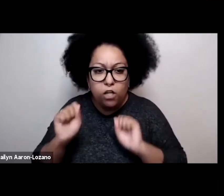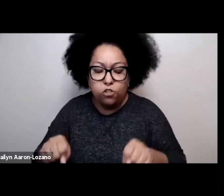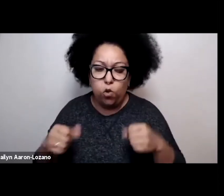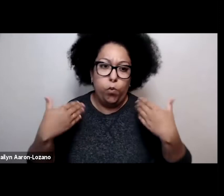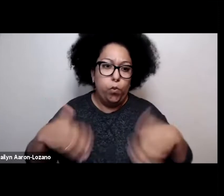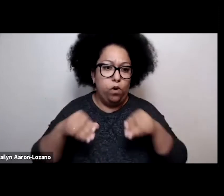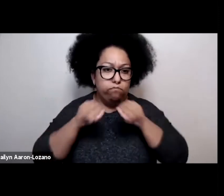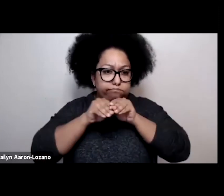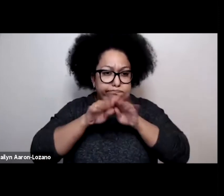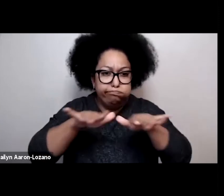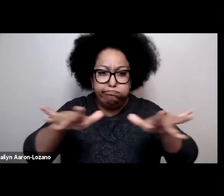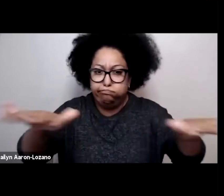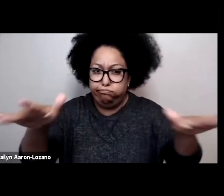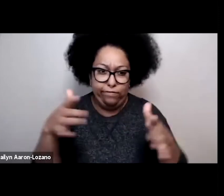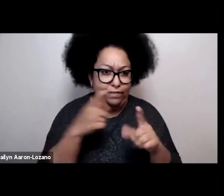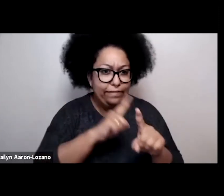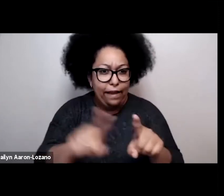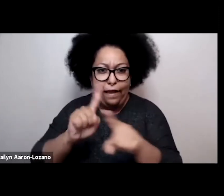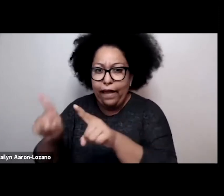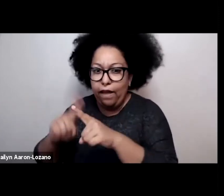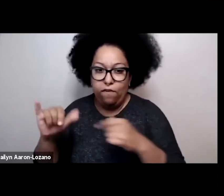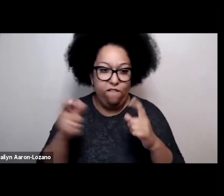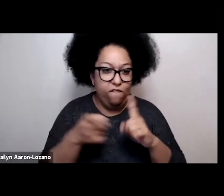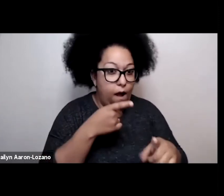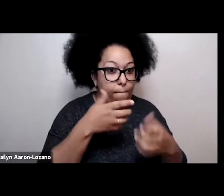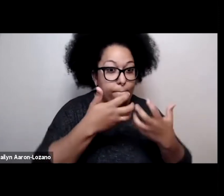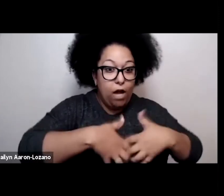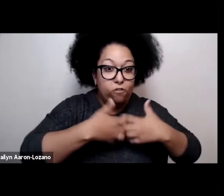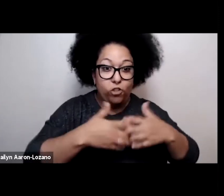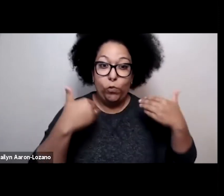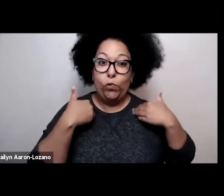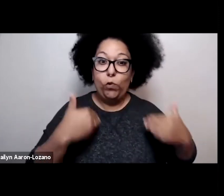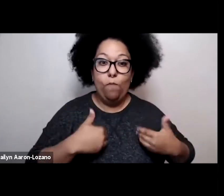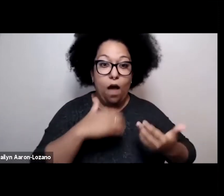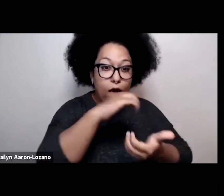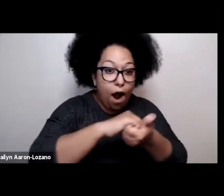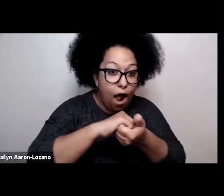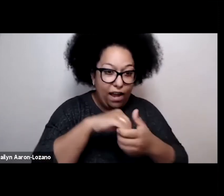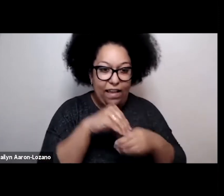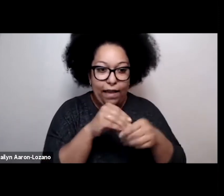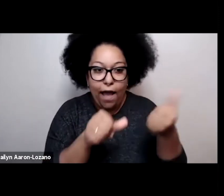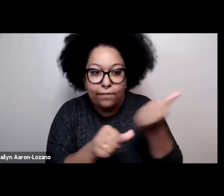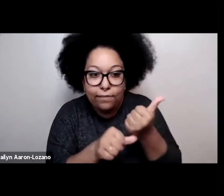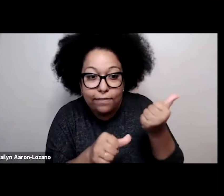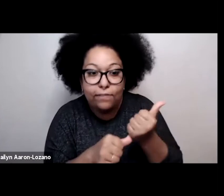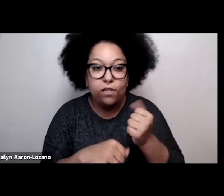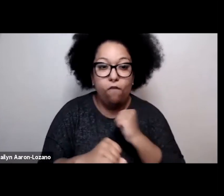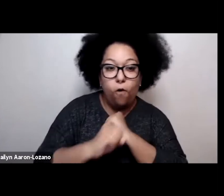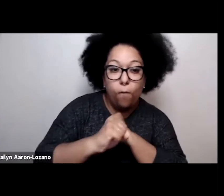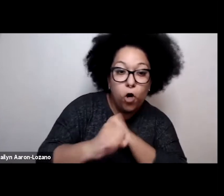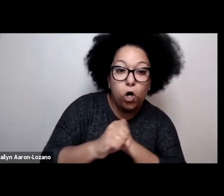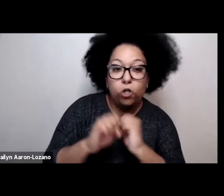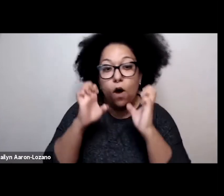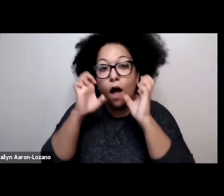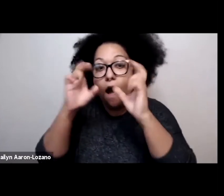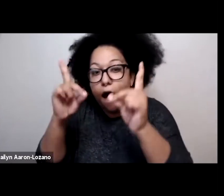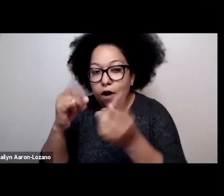the potential to have ramifications ranging from human machine collaboration in assistive